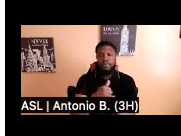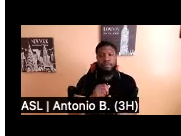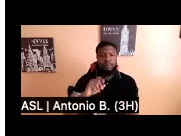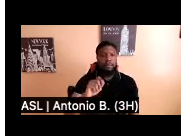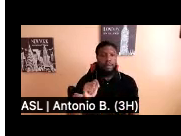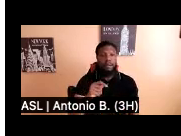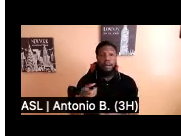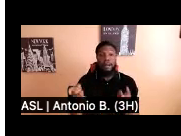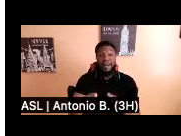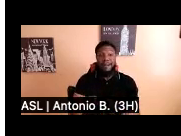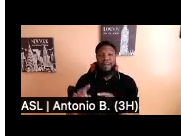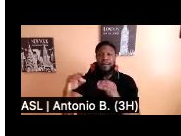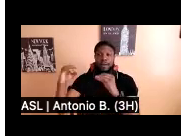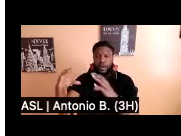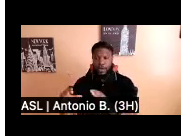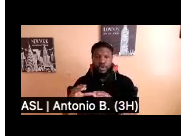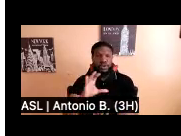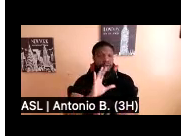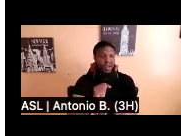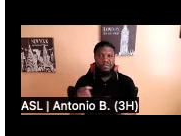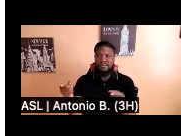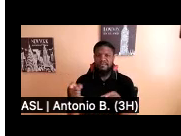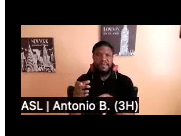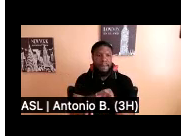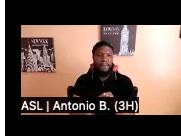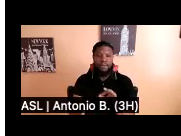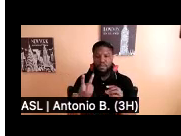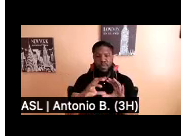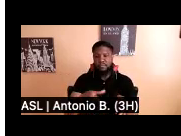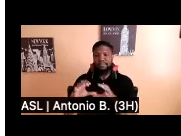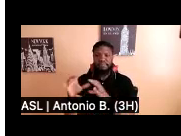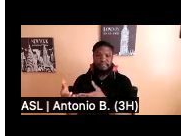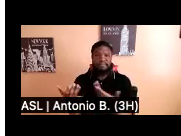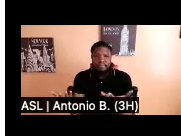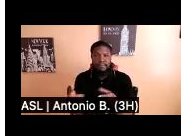little too simplistic as categories. It turned out that the role that the person served in was